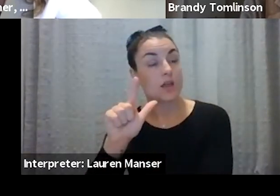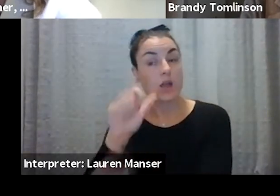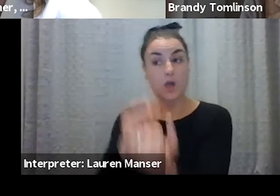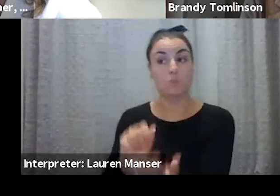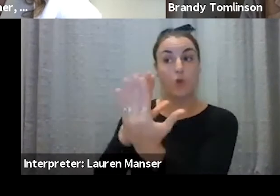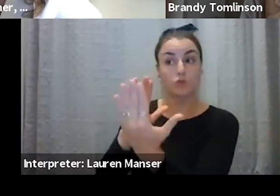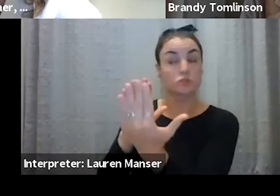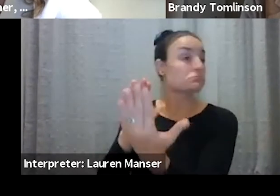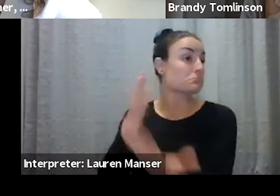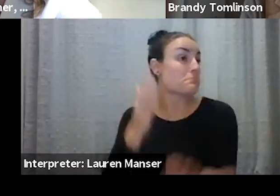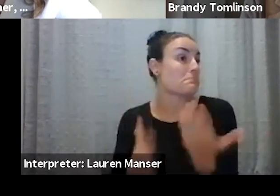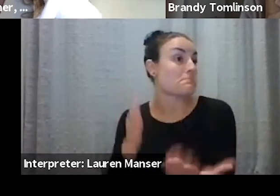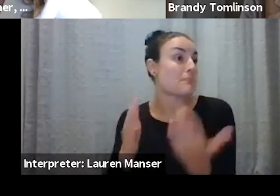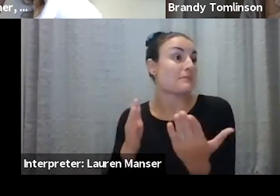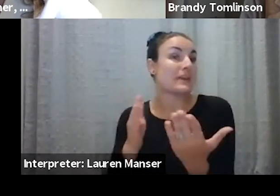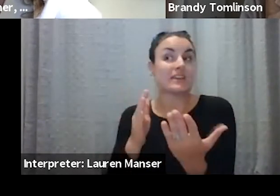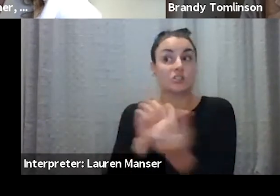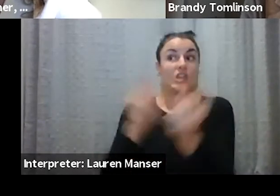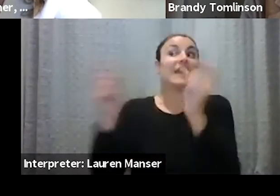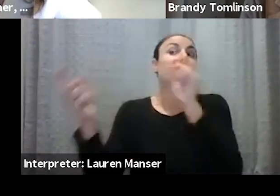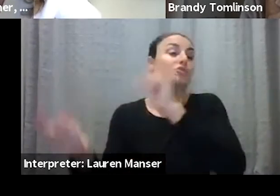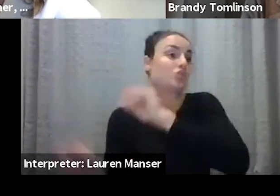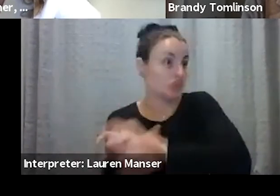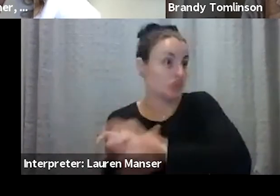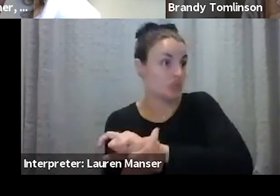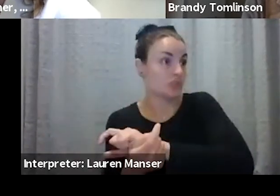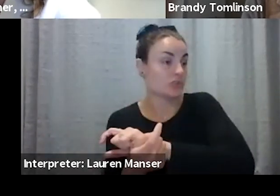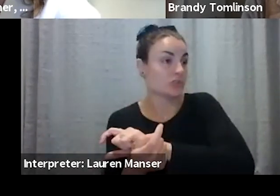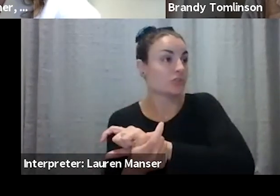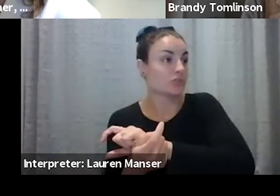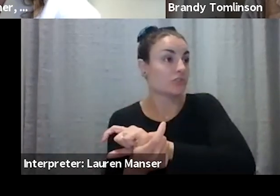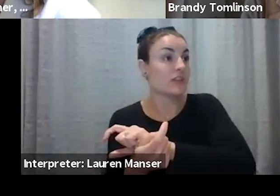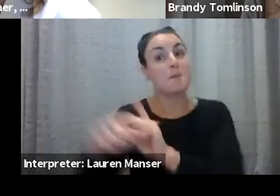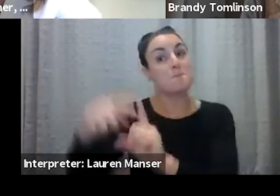So let's talk a little bit about some of the positive things that have come out of this,